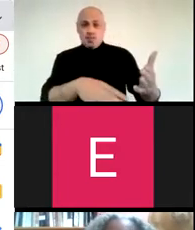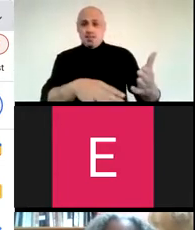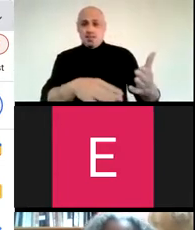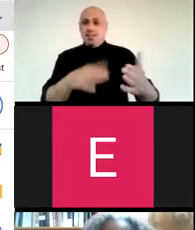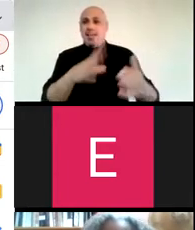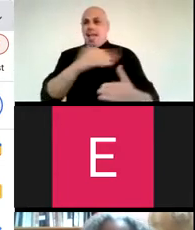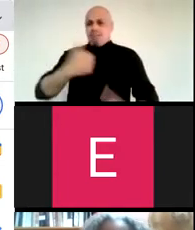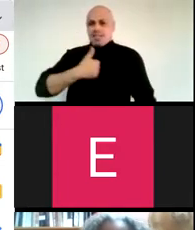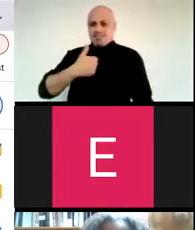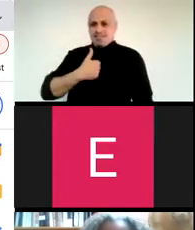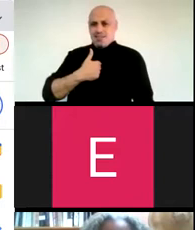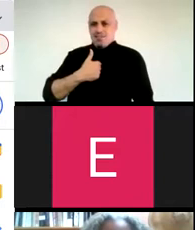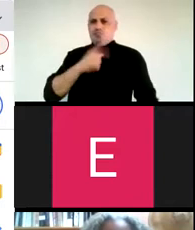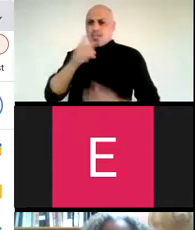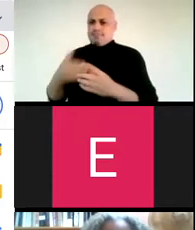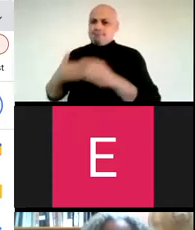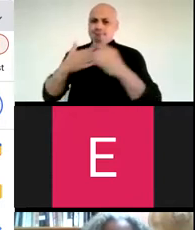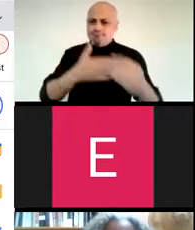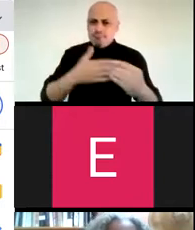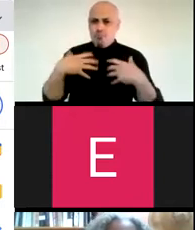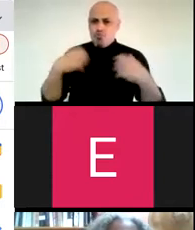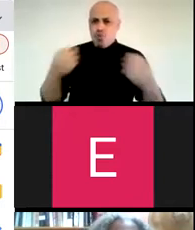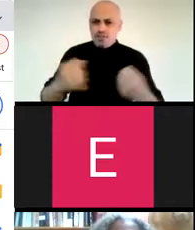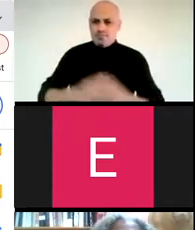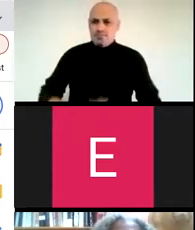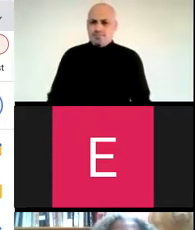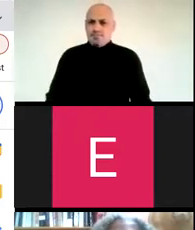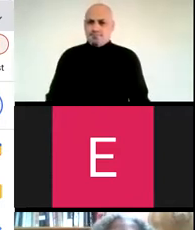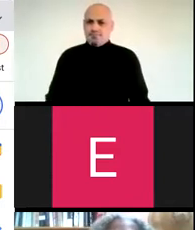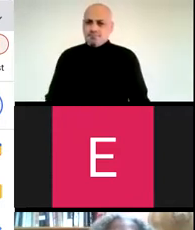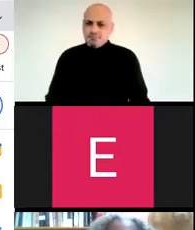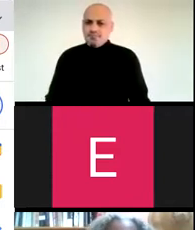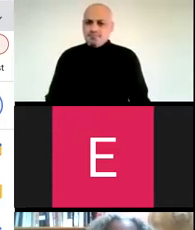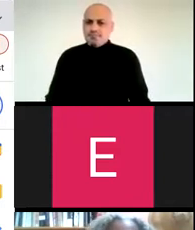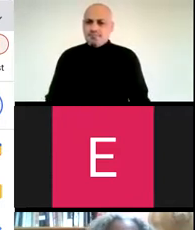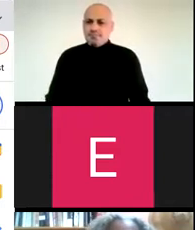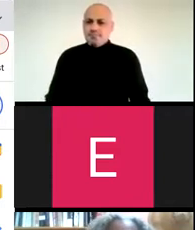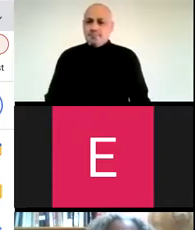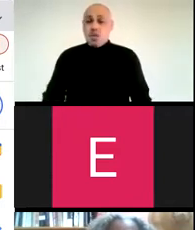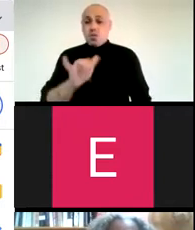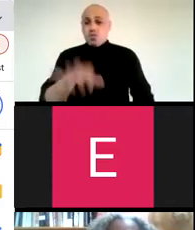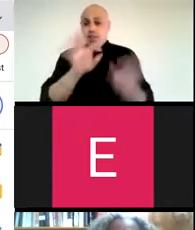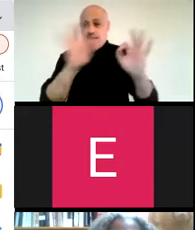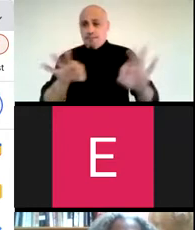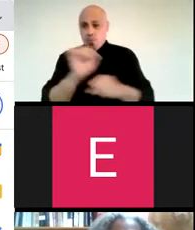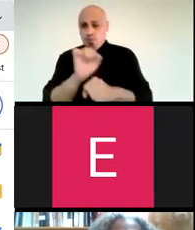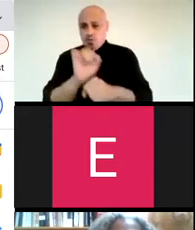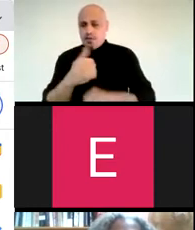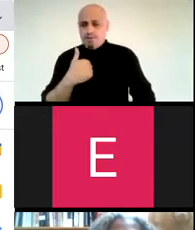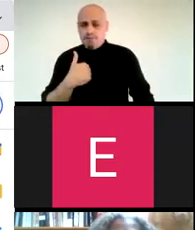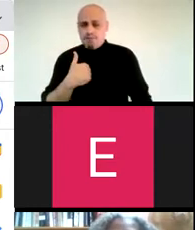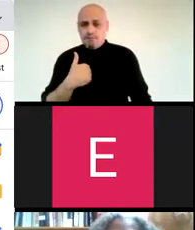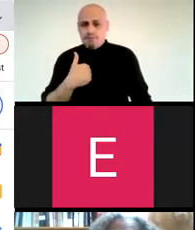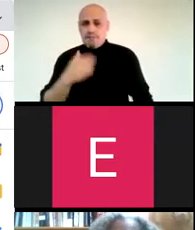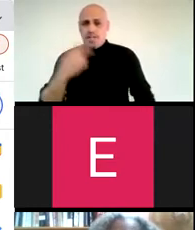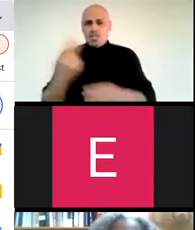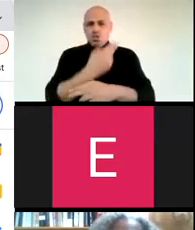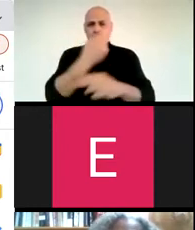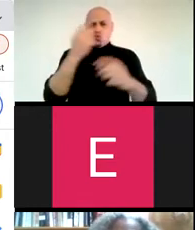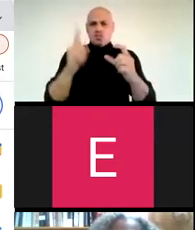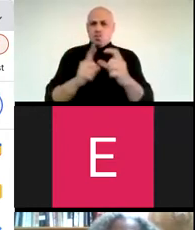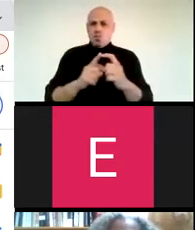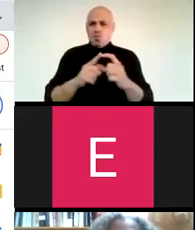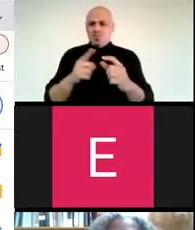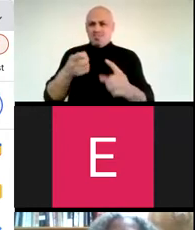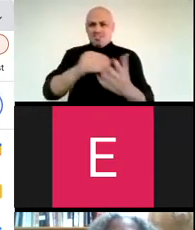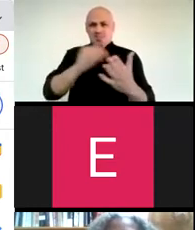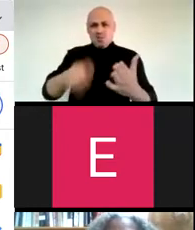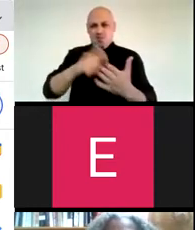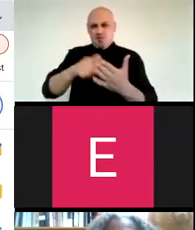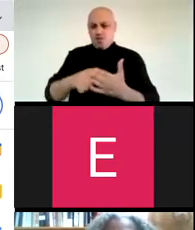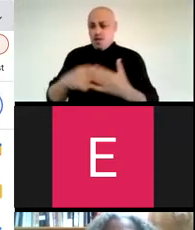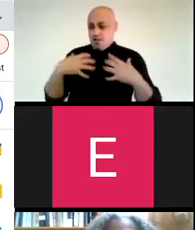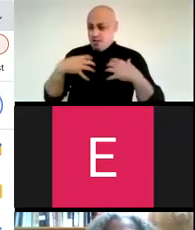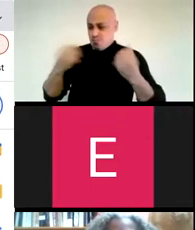on the student but myself shepherding bravery, so with this framework, to use the words of a